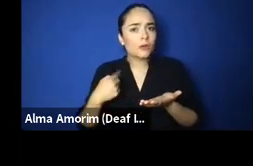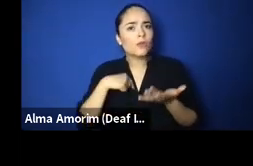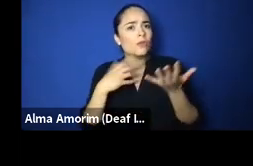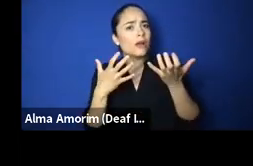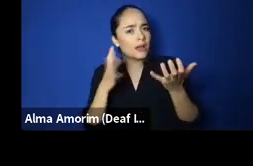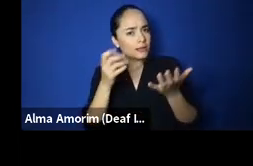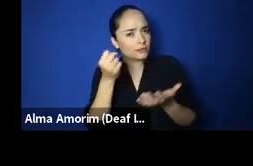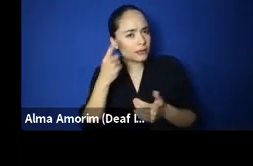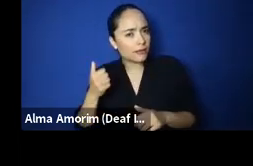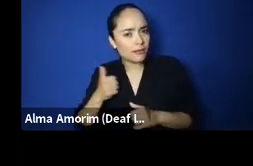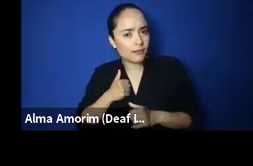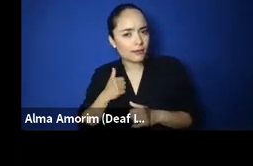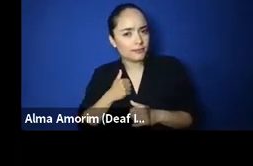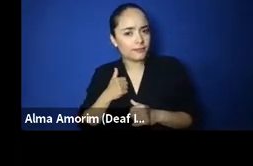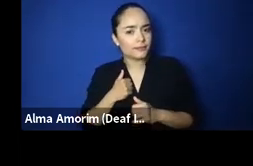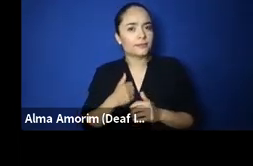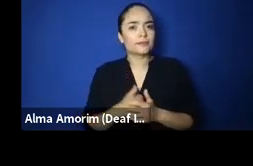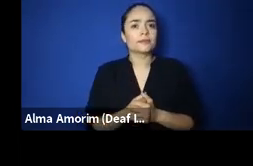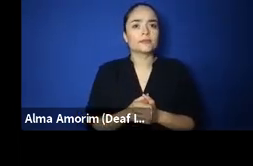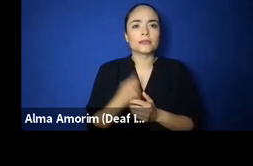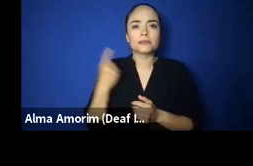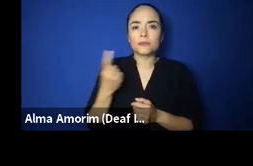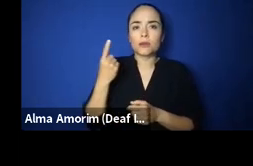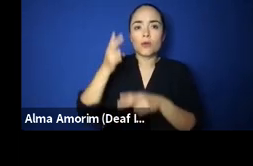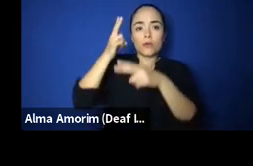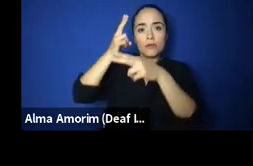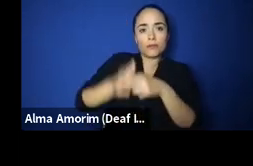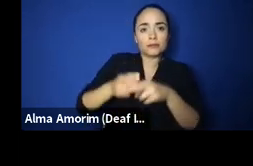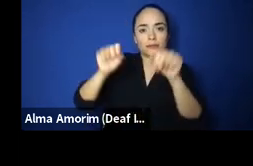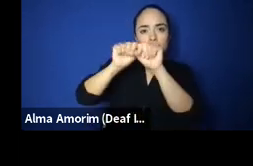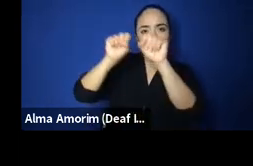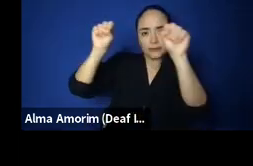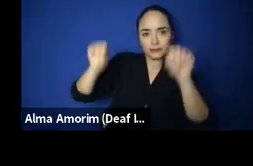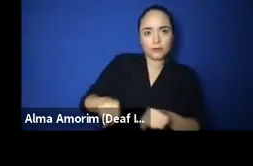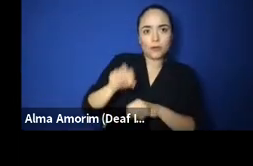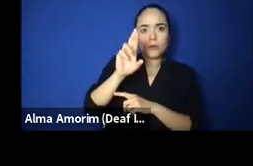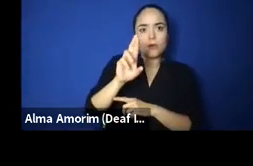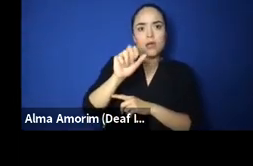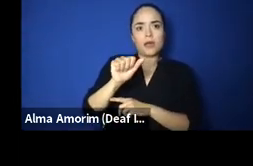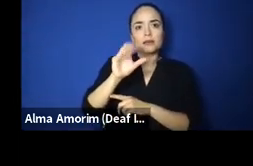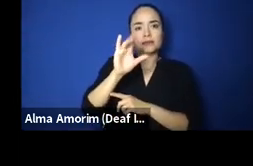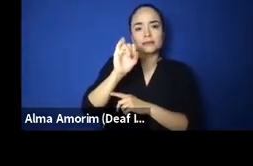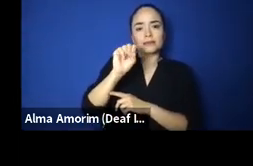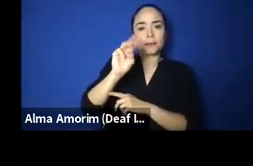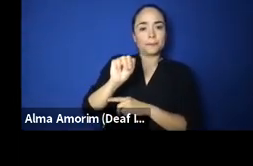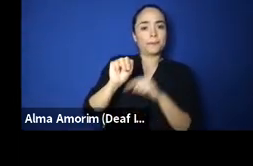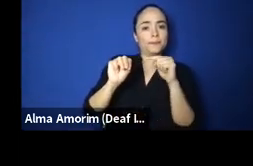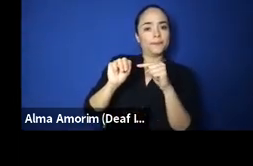something that's known as systemic racism, and we did another broadcast where there's also